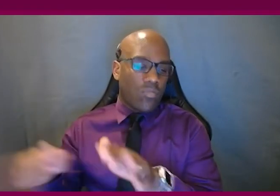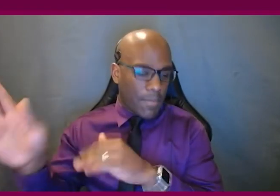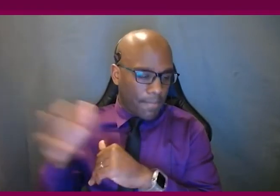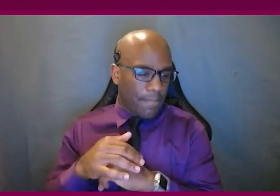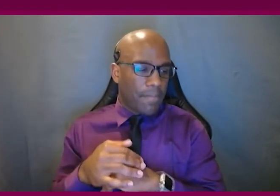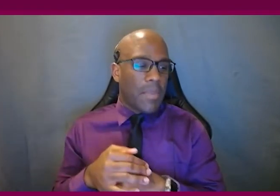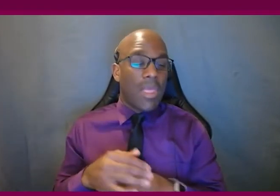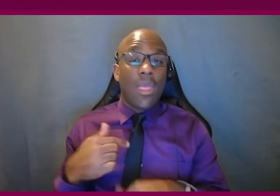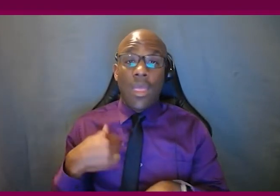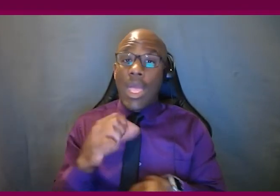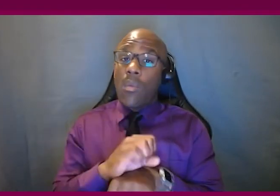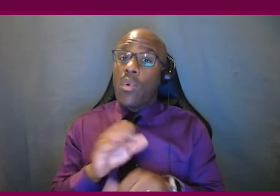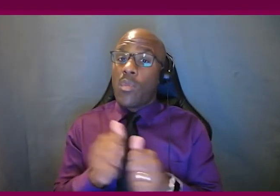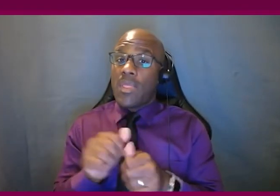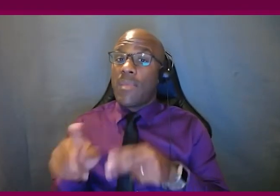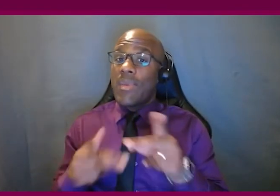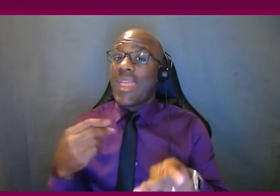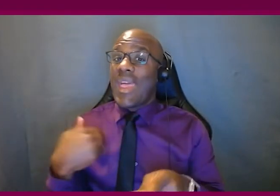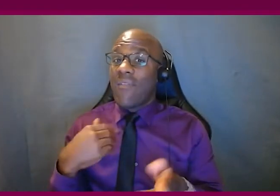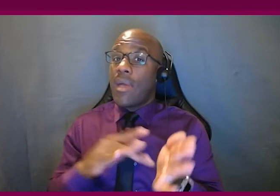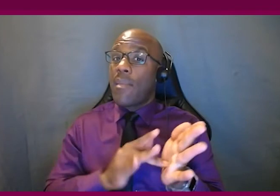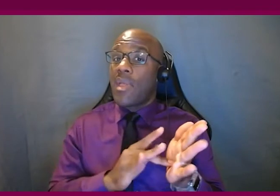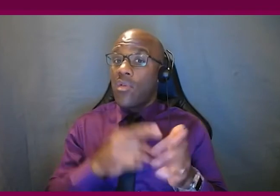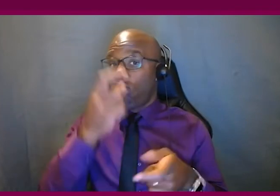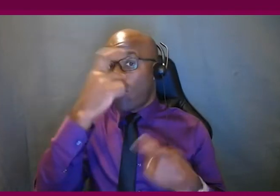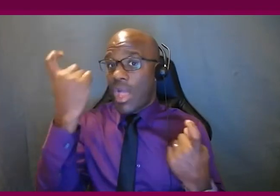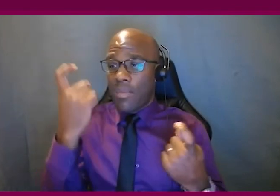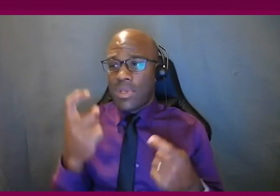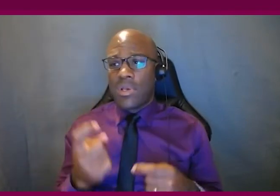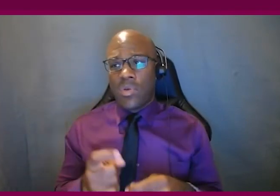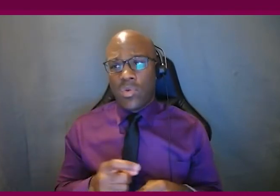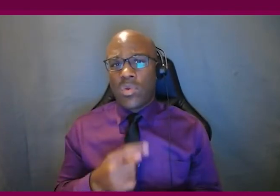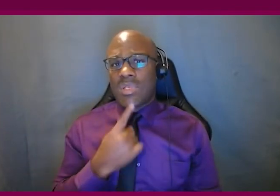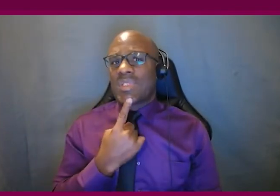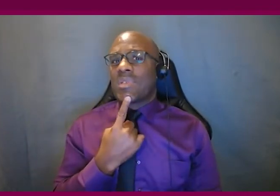that I'm really exploring in my work as a therapist and have a long way to go.